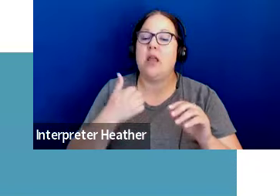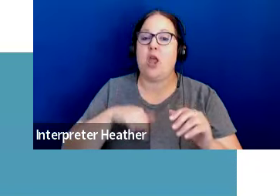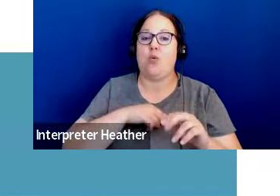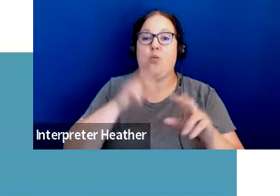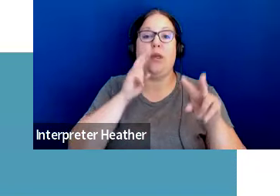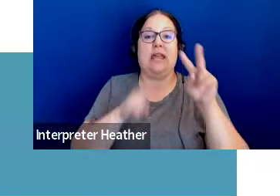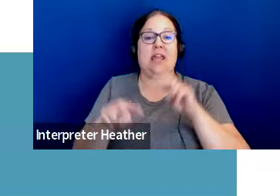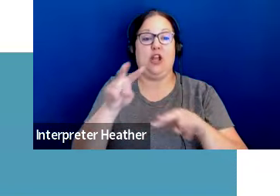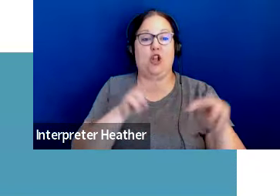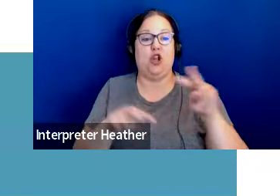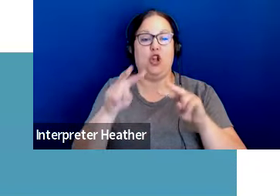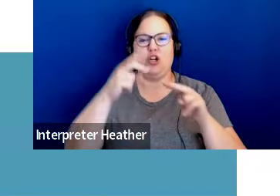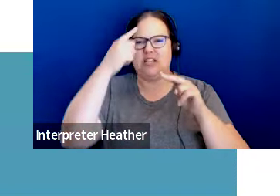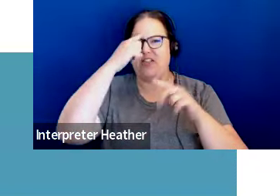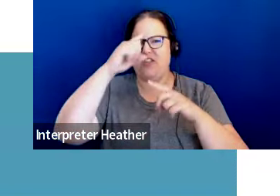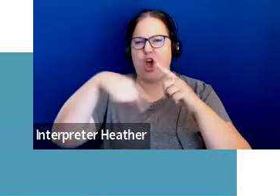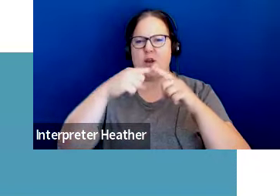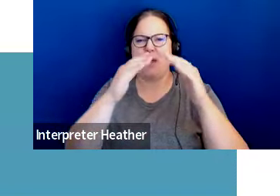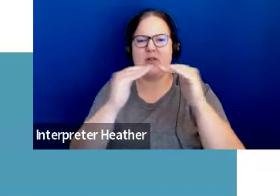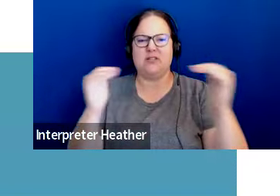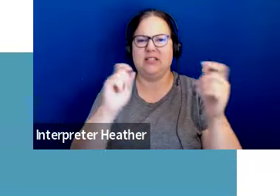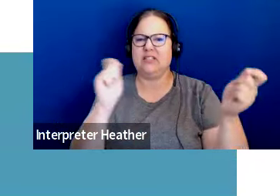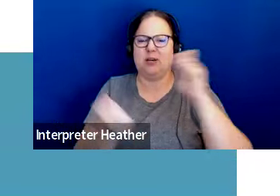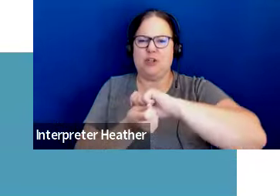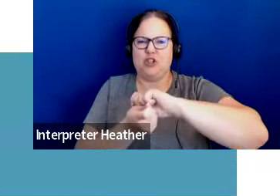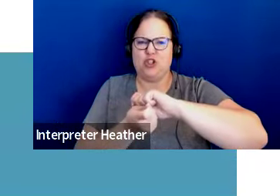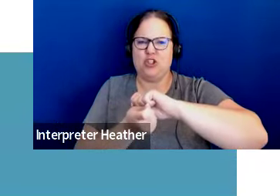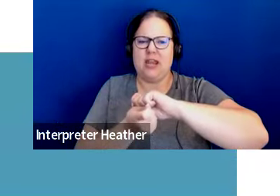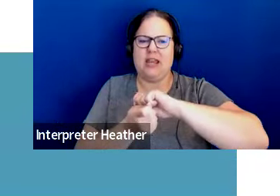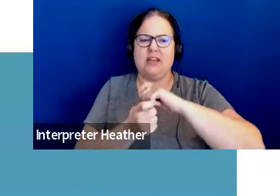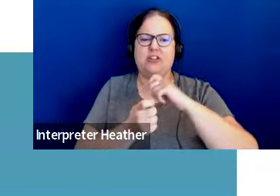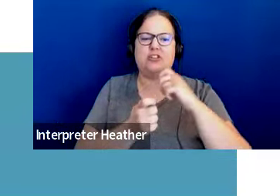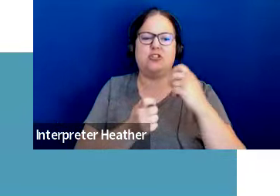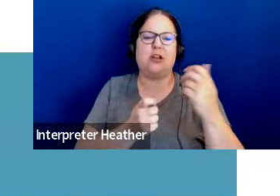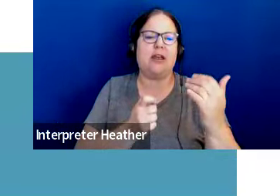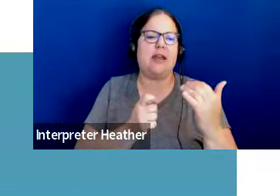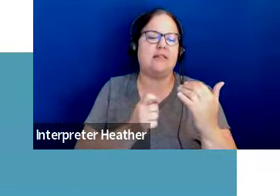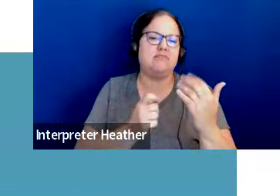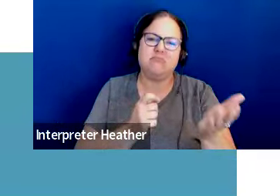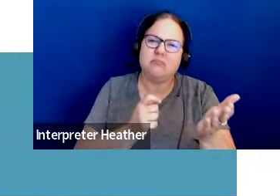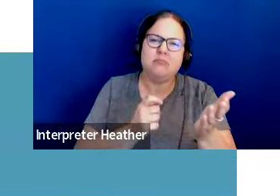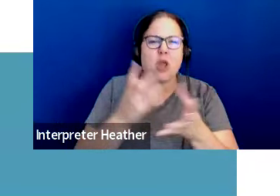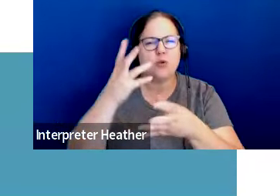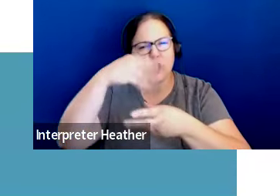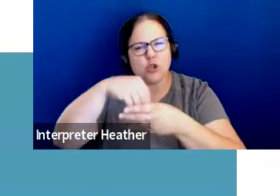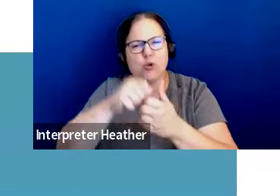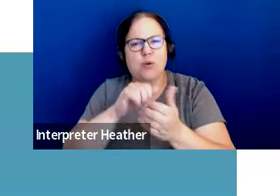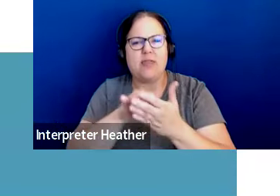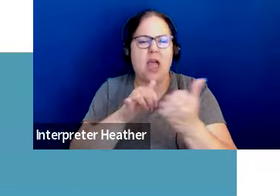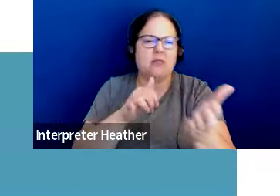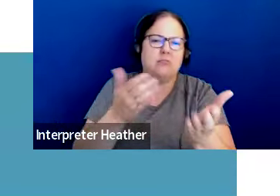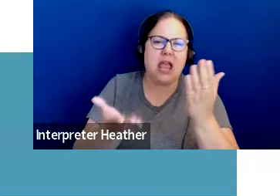at systems change and the dynamics of that and many of you may know that it's a really